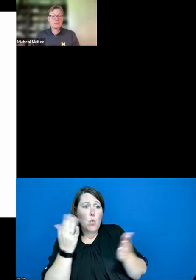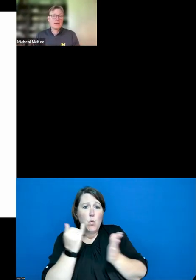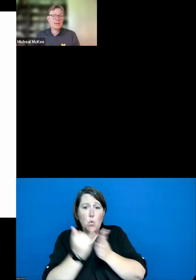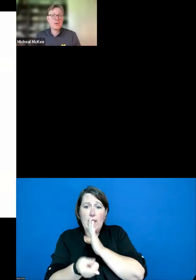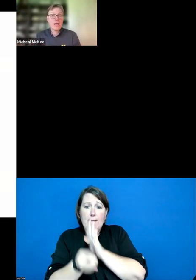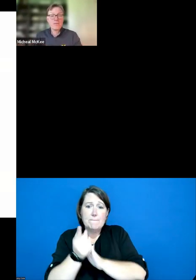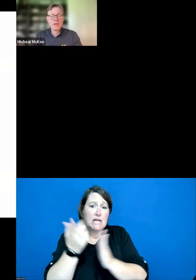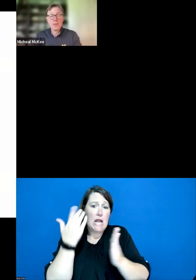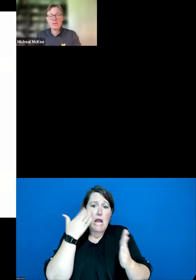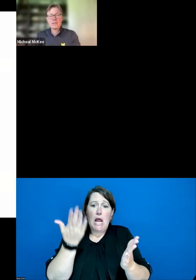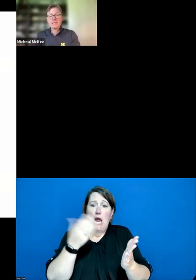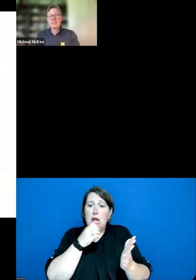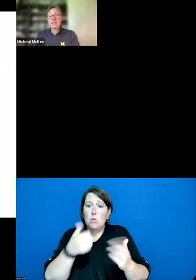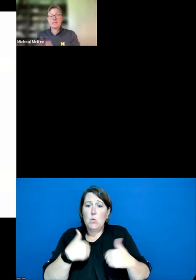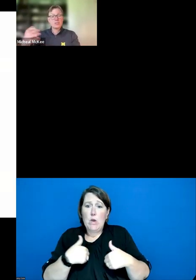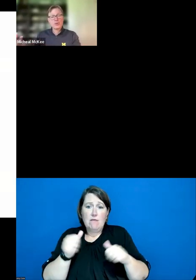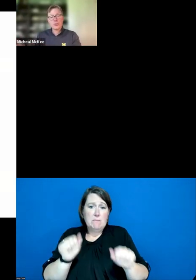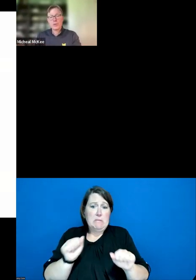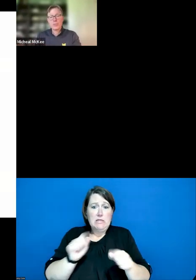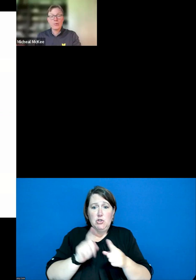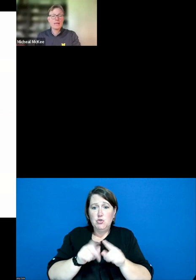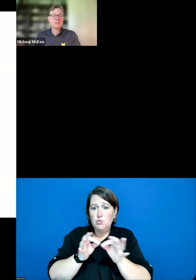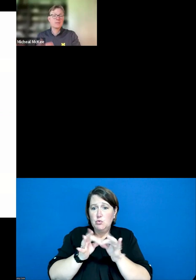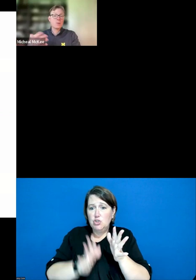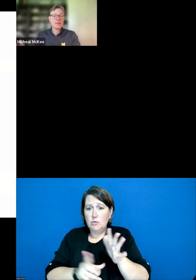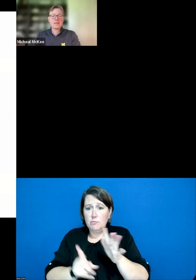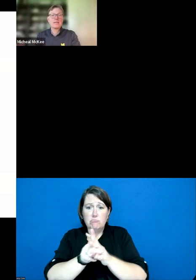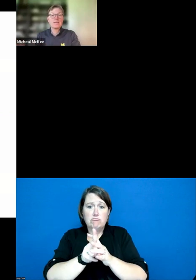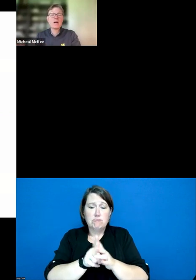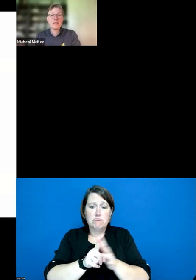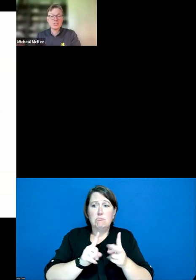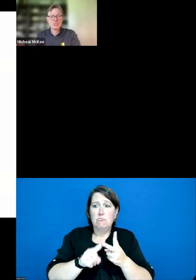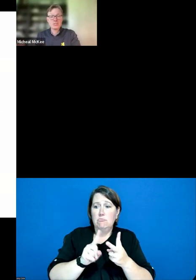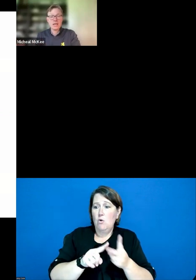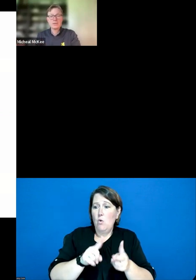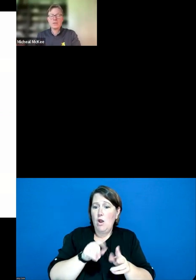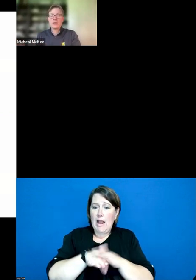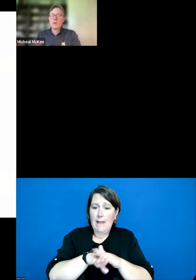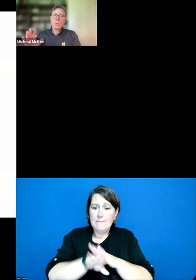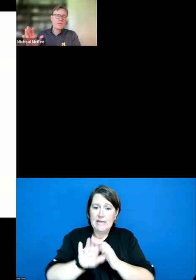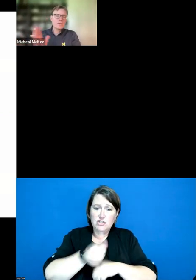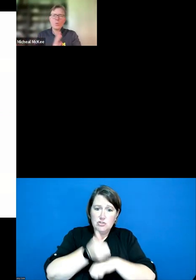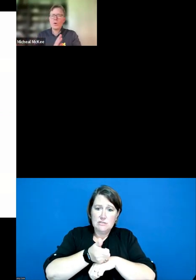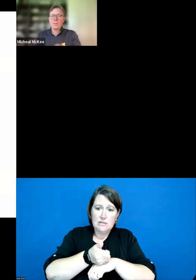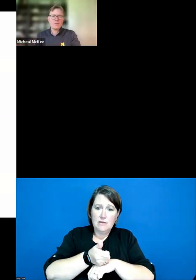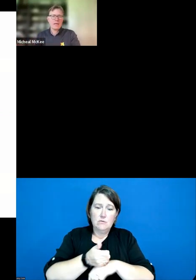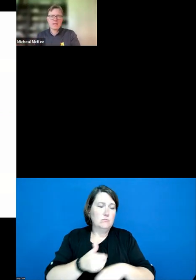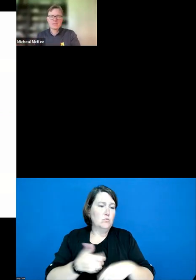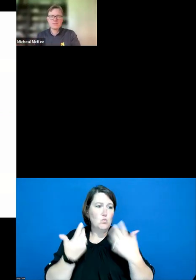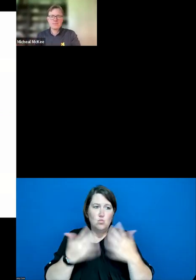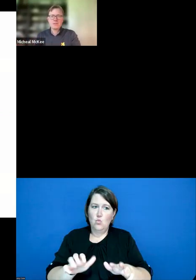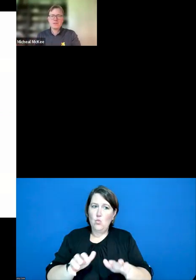I don't have ability to get an interpreter place or get the accommodation set. We don't want to be reactive.